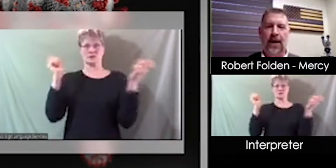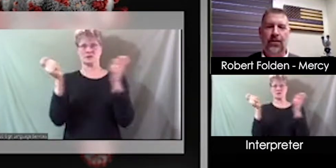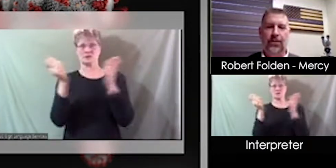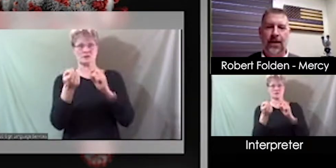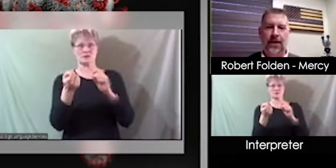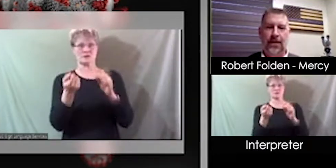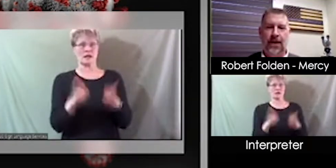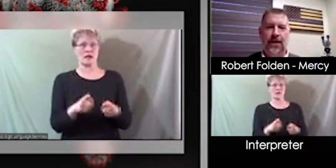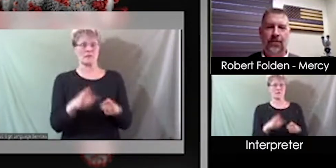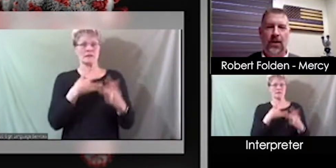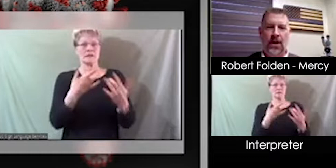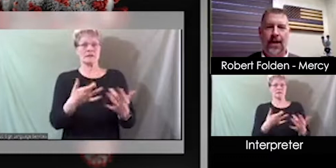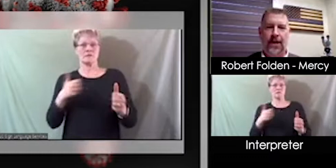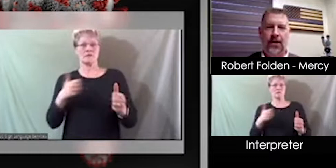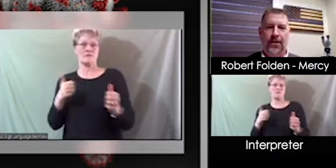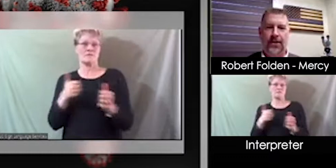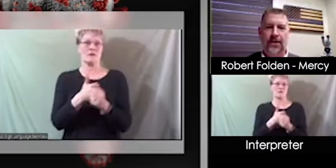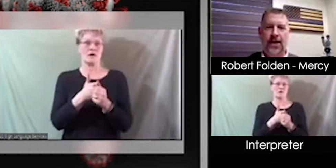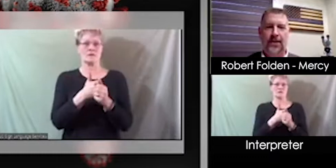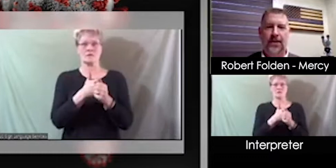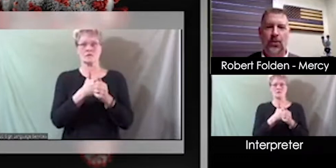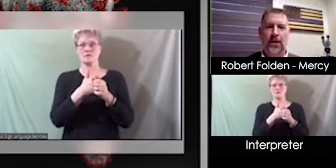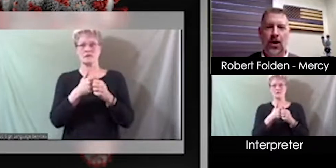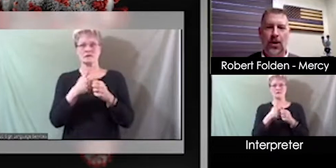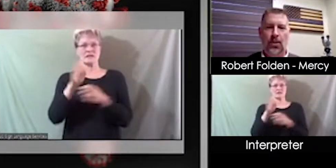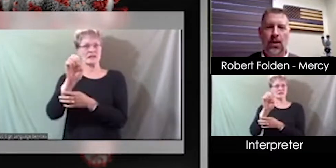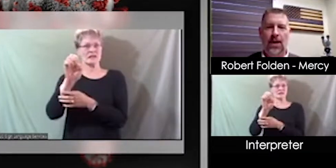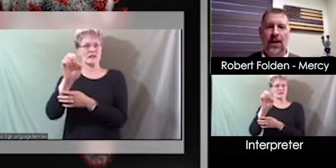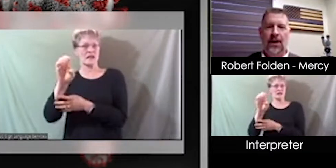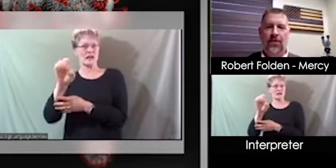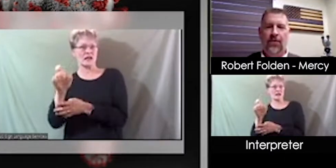rather than kind of relying on the science that we know